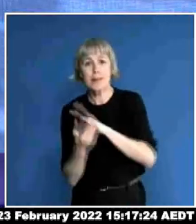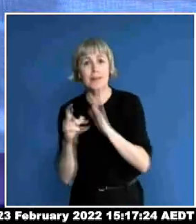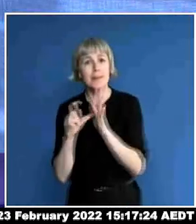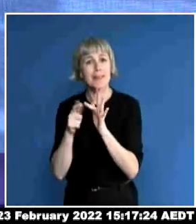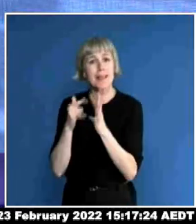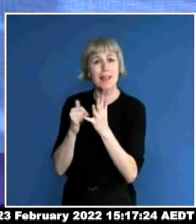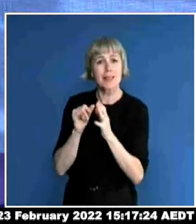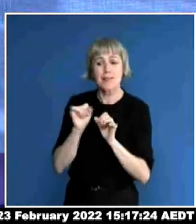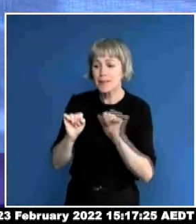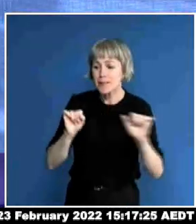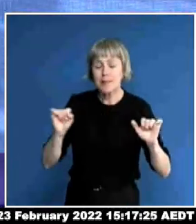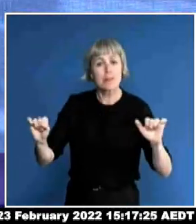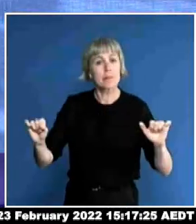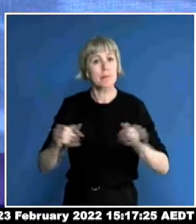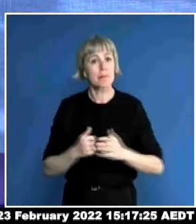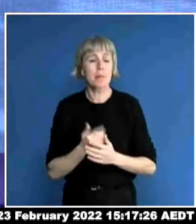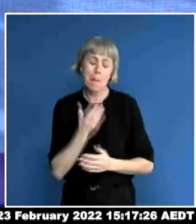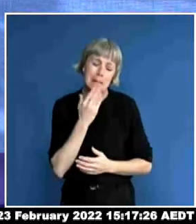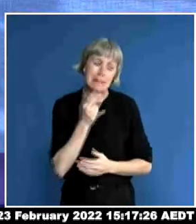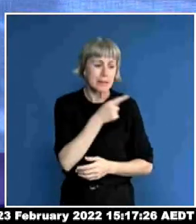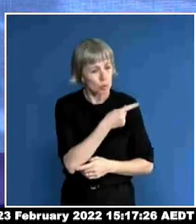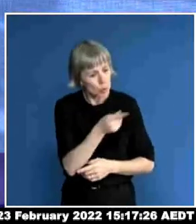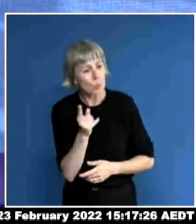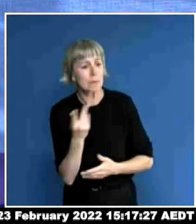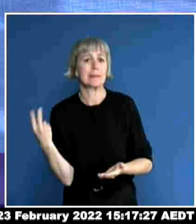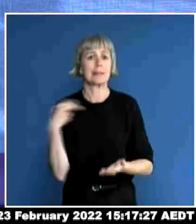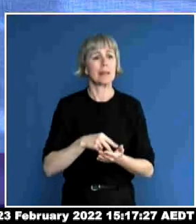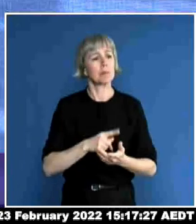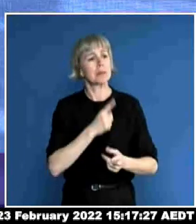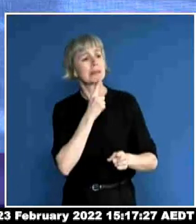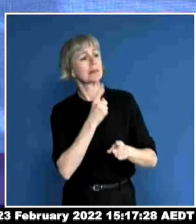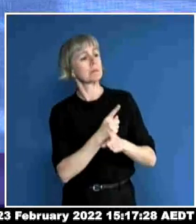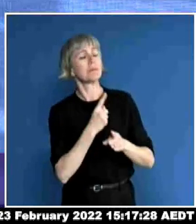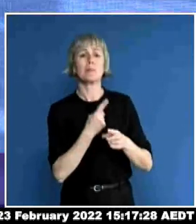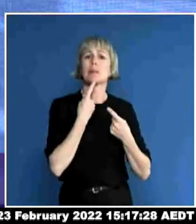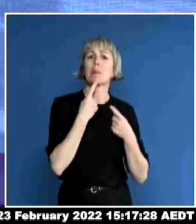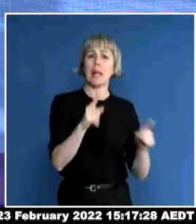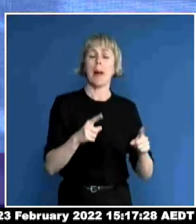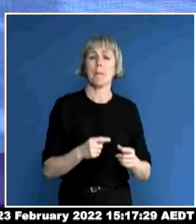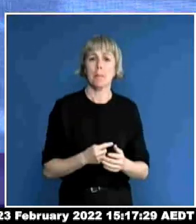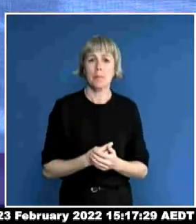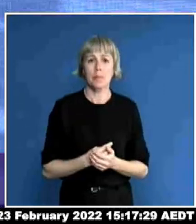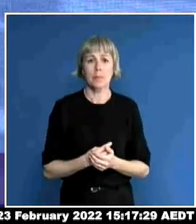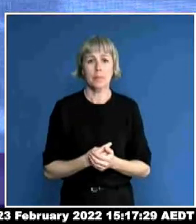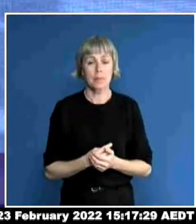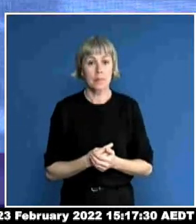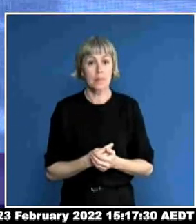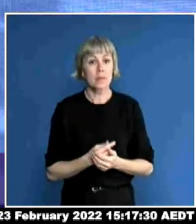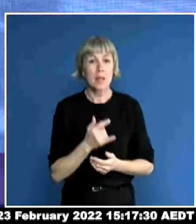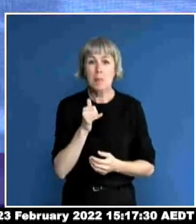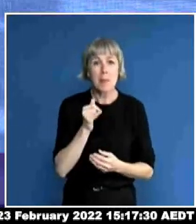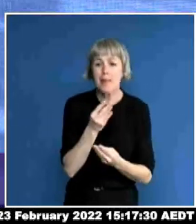up. Someone will listen. You might contact a number, you might speak to someone, they might brush you off.